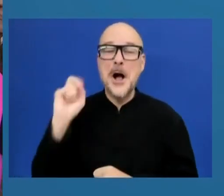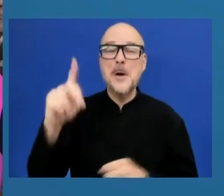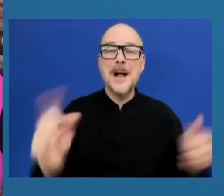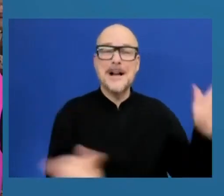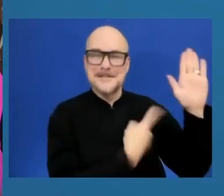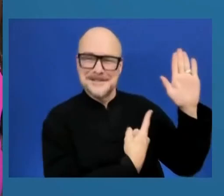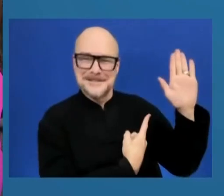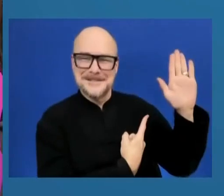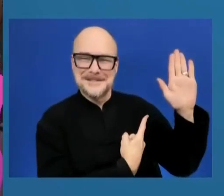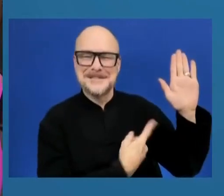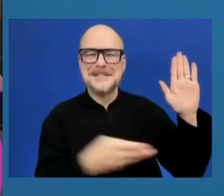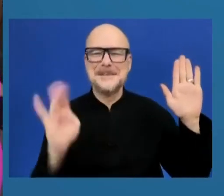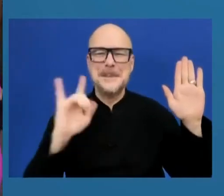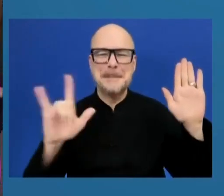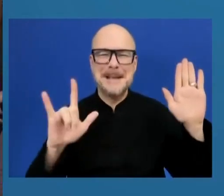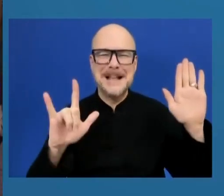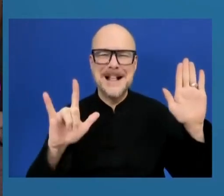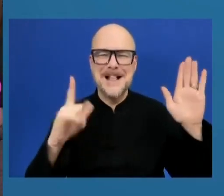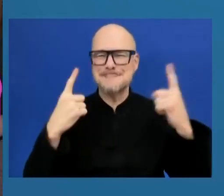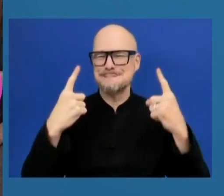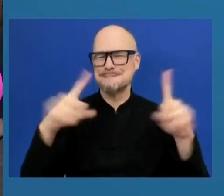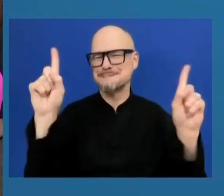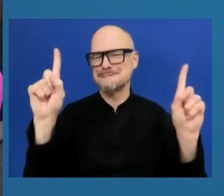The bill is pleaded in effect. New Yorkers will be safer.